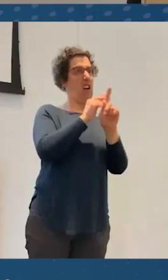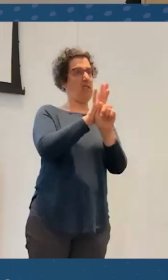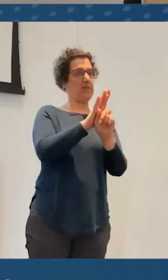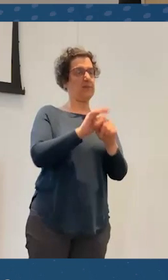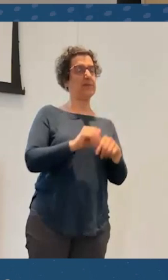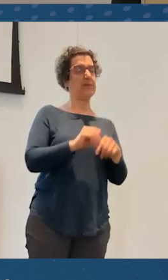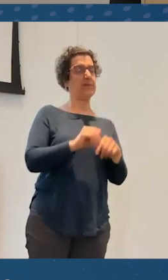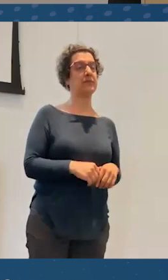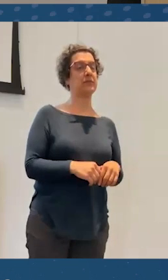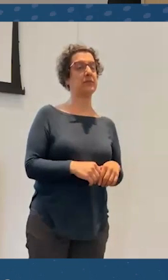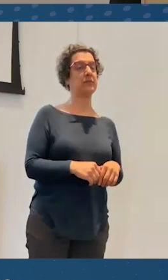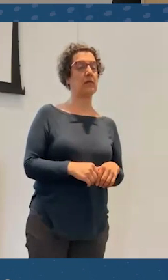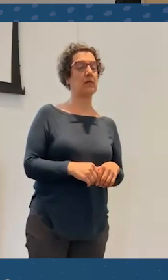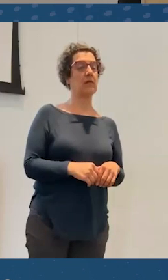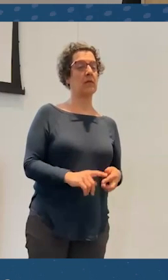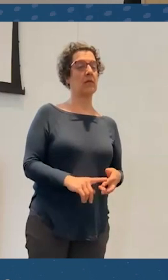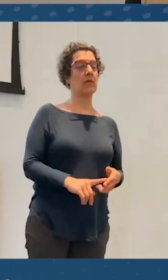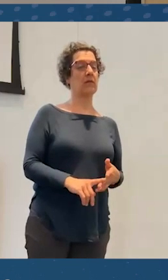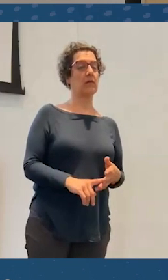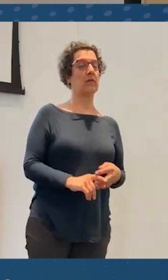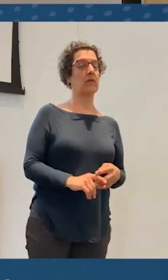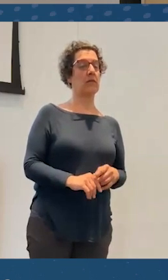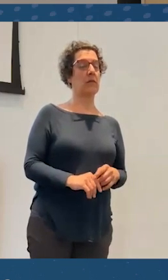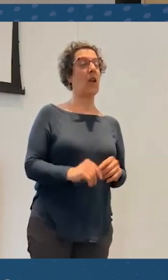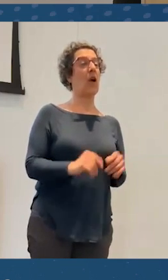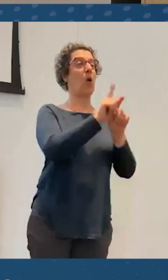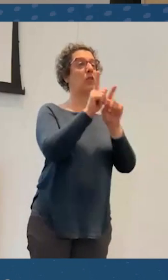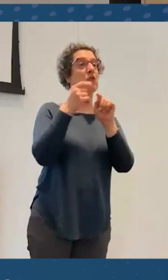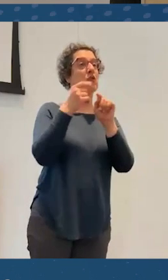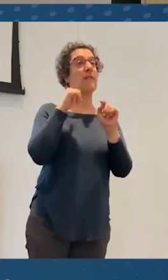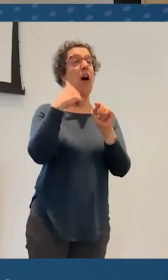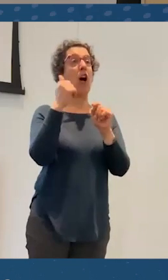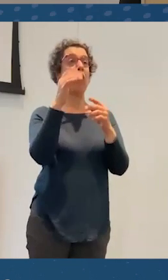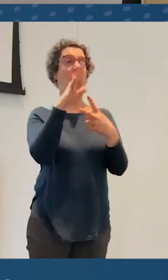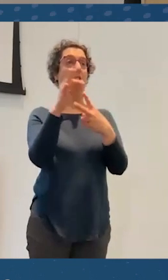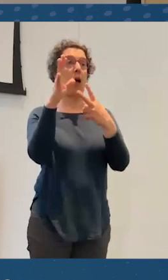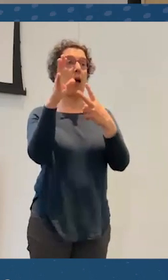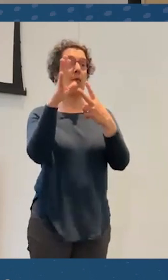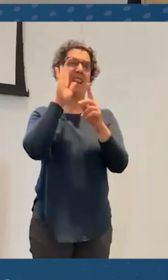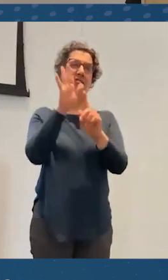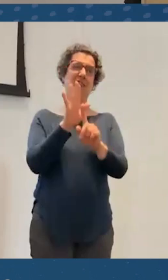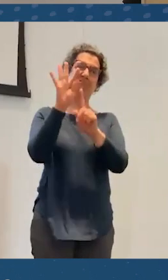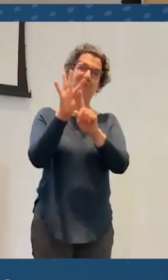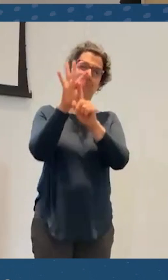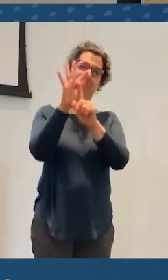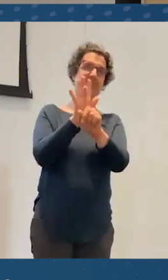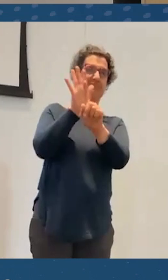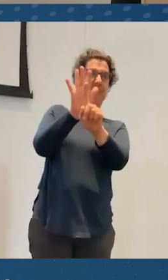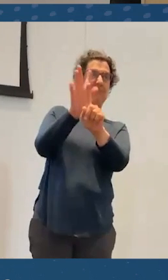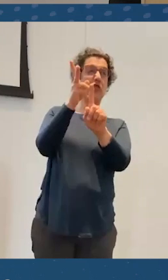There are also some options that are unique to VR subtitles that you could add as well.